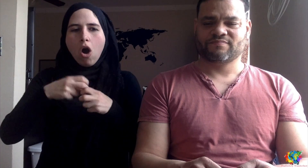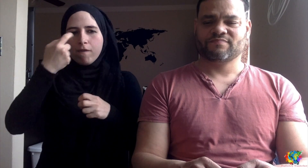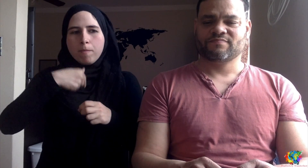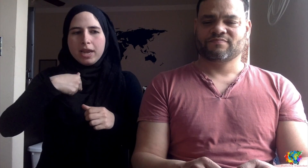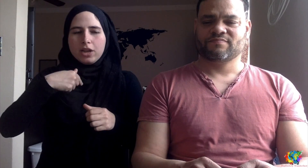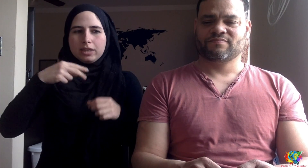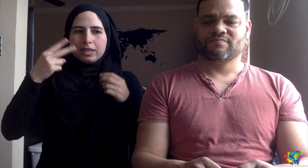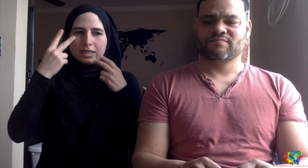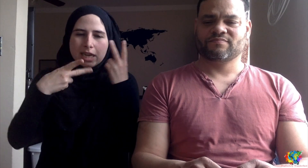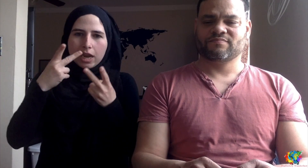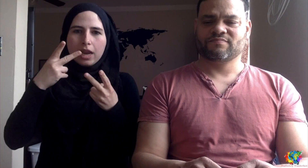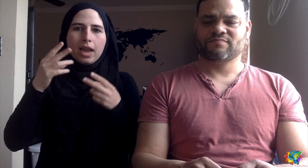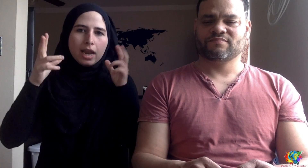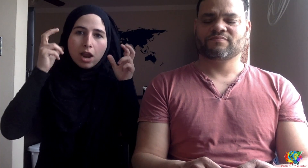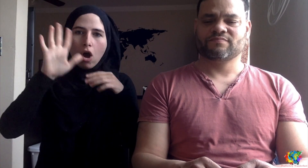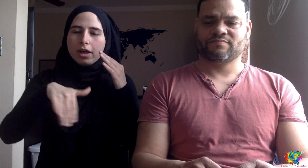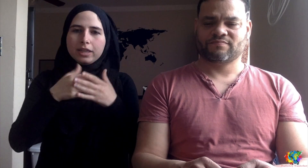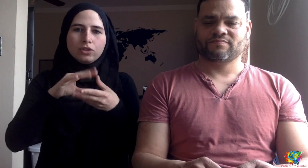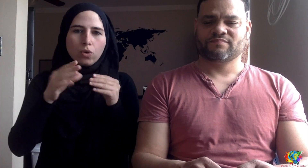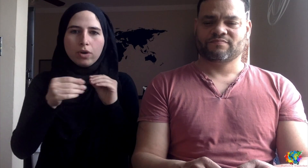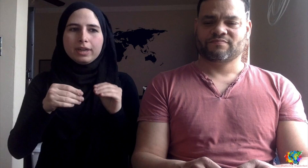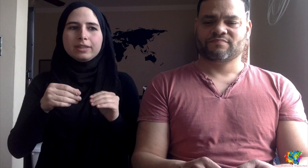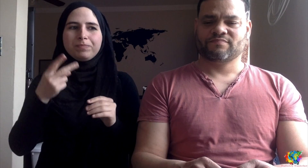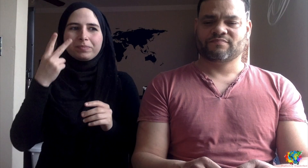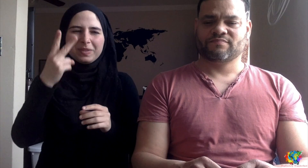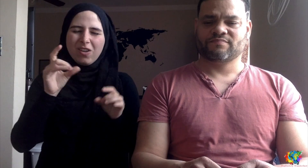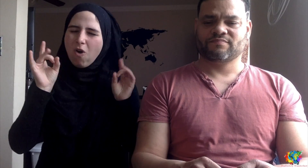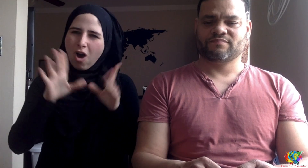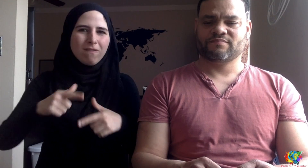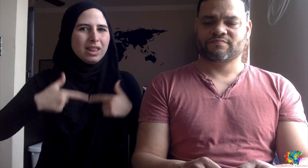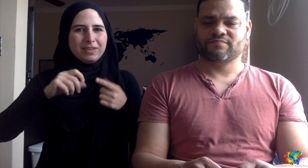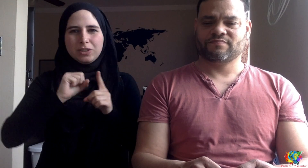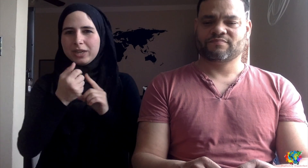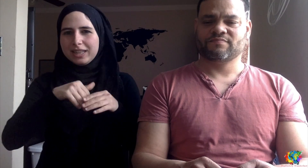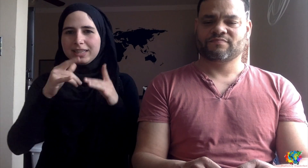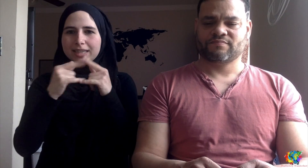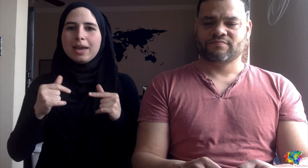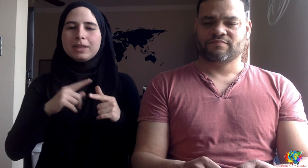Zee: It's hard for me to see and hear all these stories. Seeing all these awful living situations